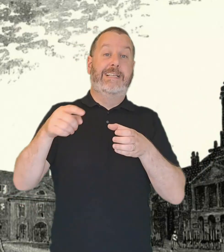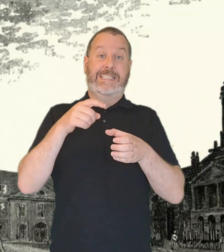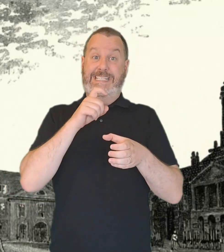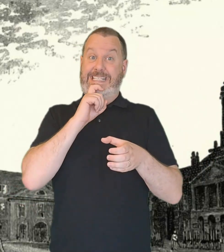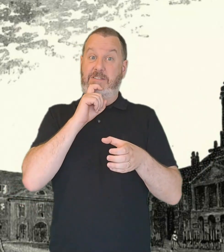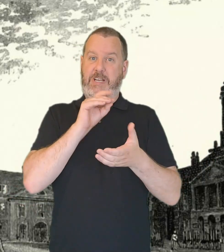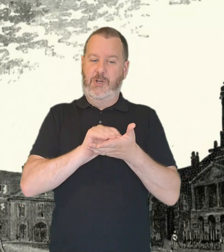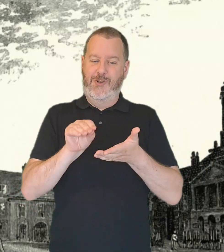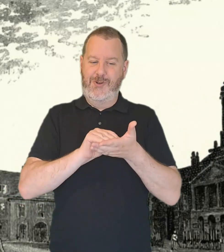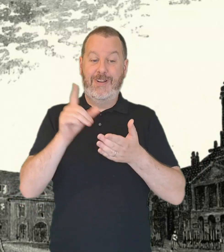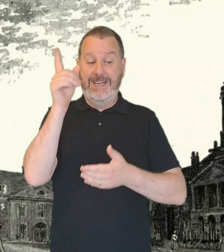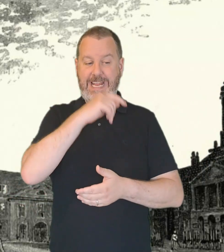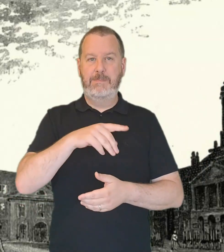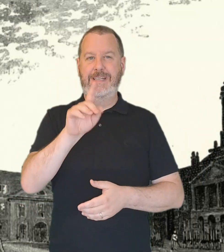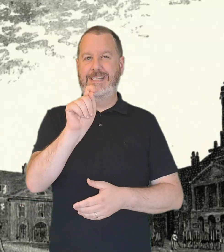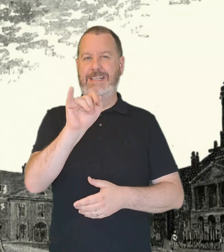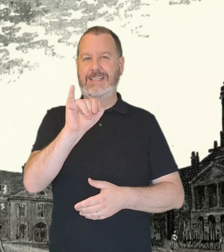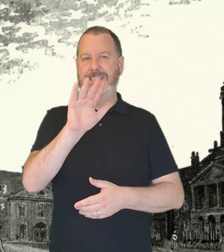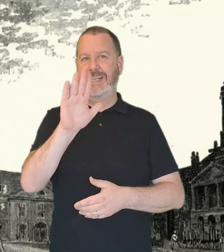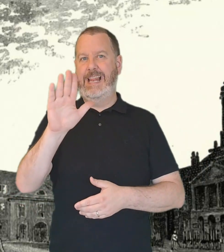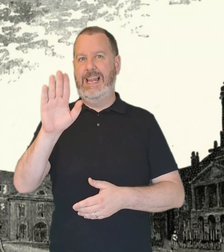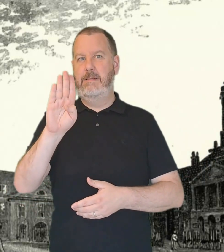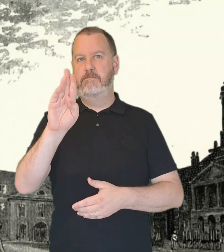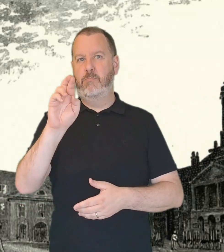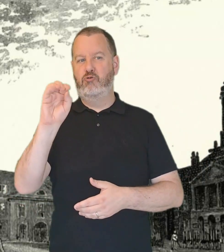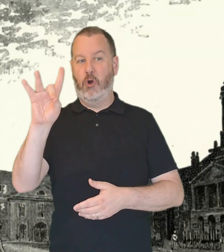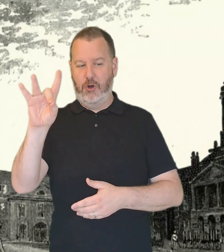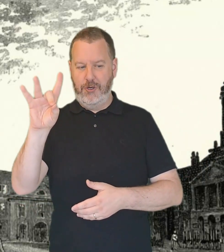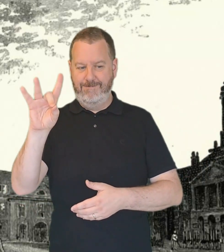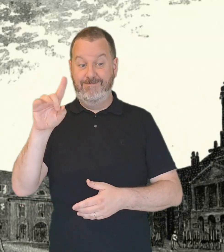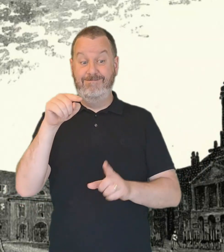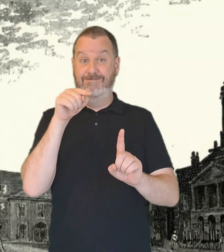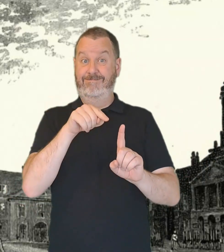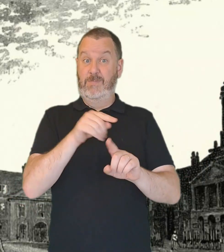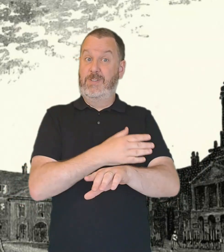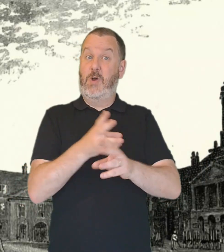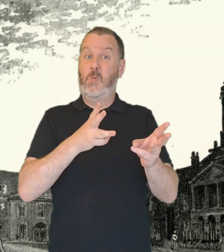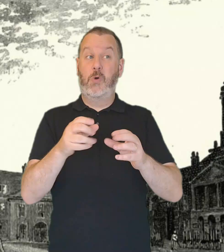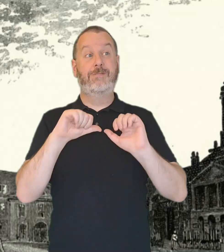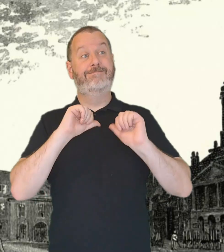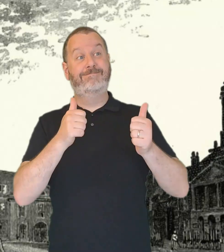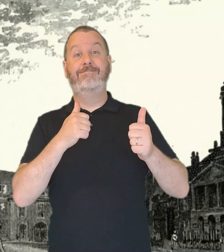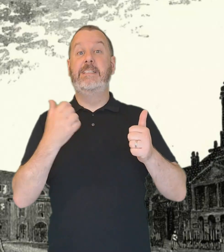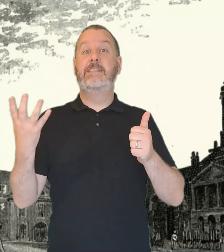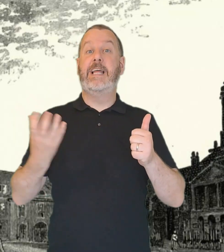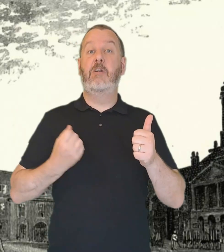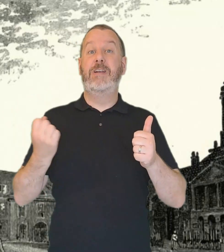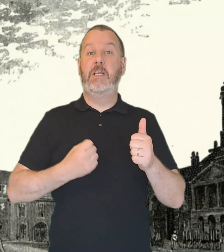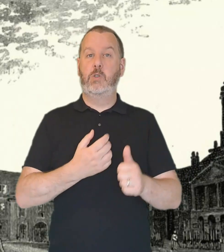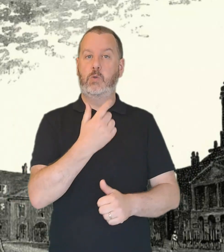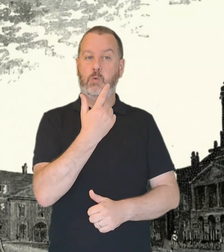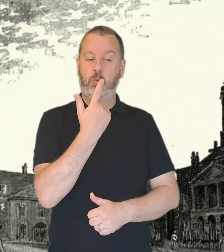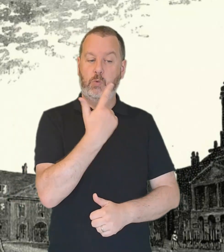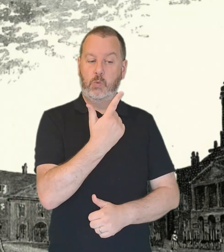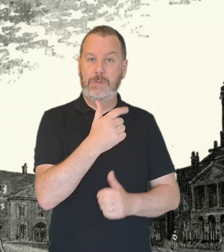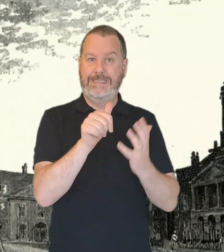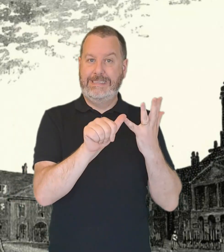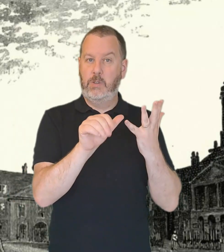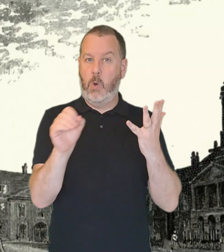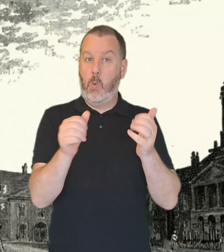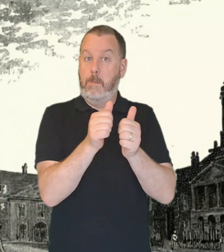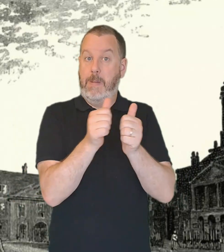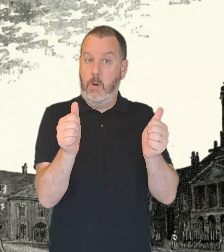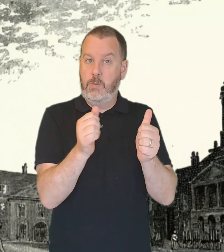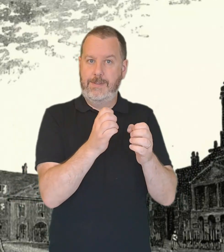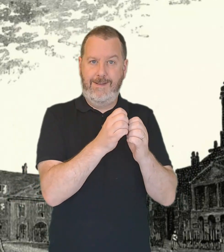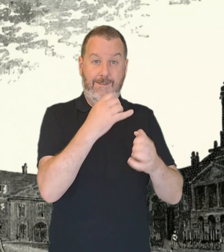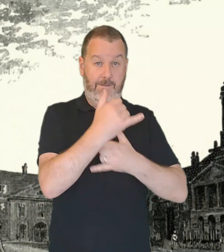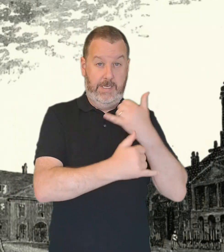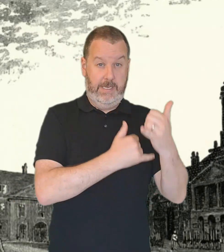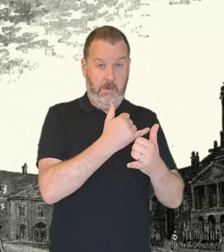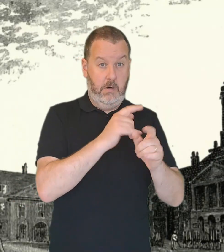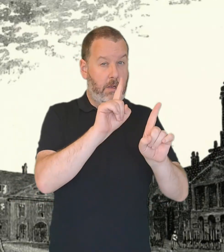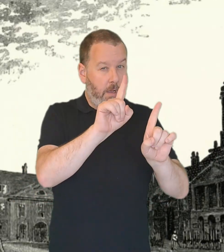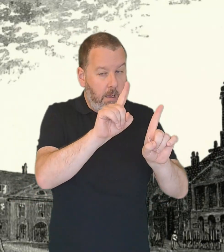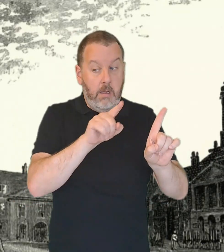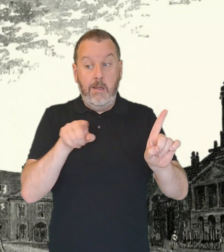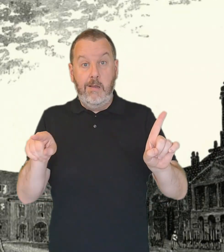He was replaced by a hearing clerk, named Tillbrook, who began work at £260 per annum;